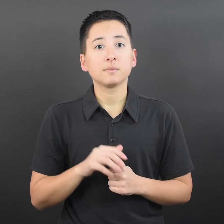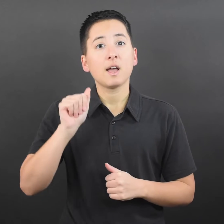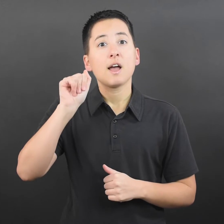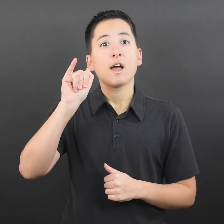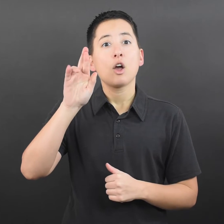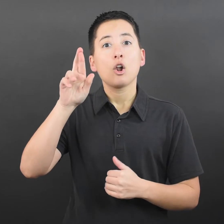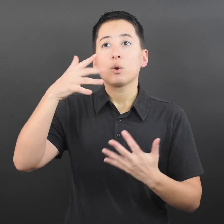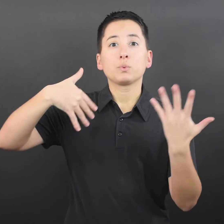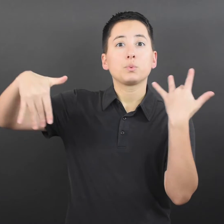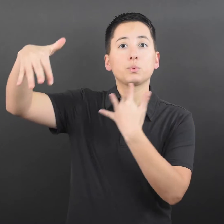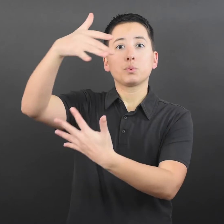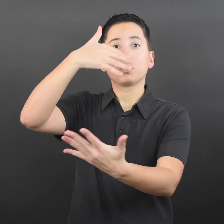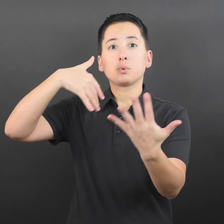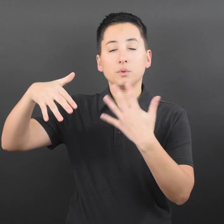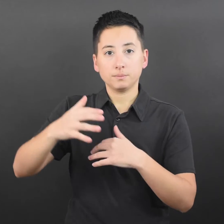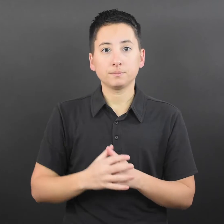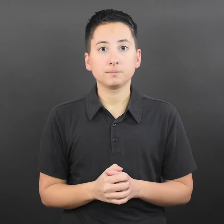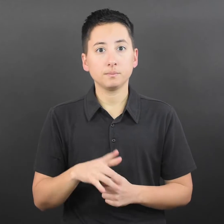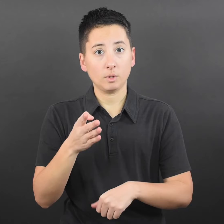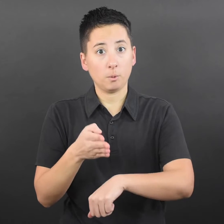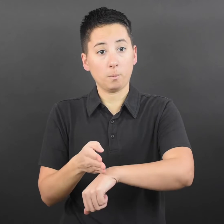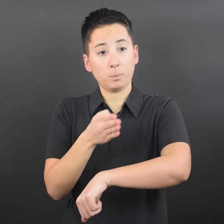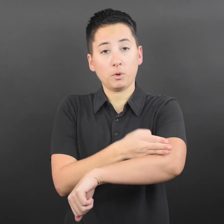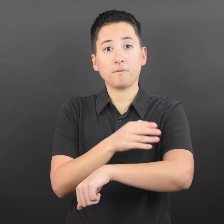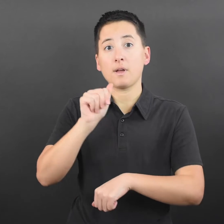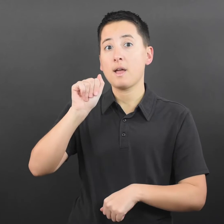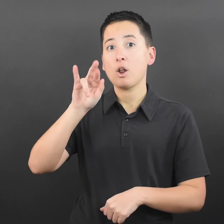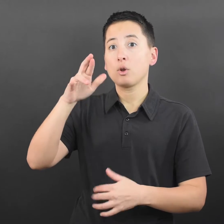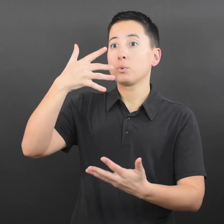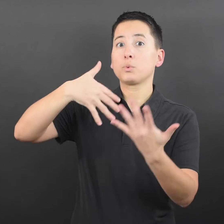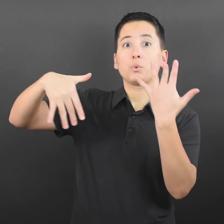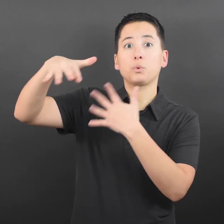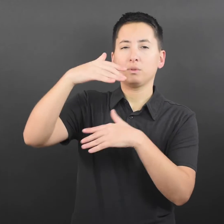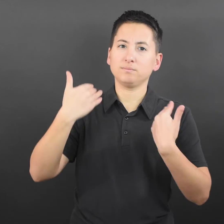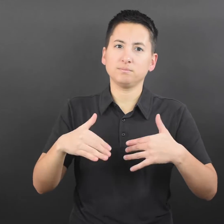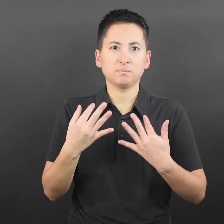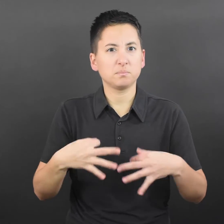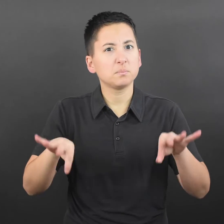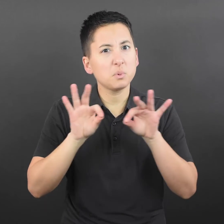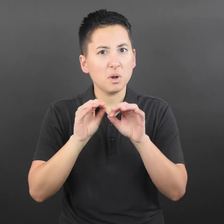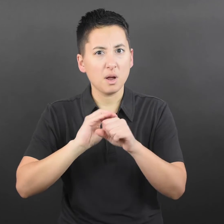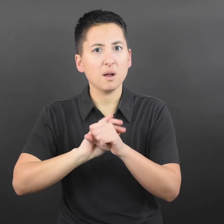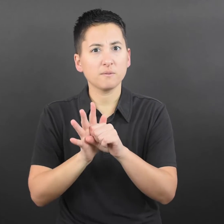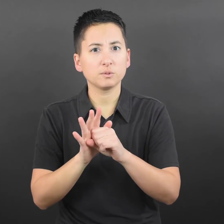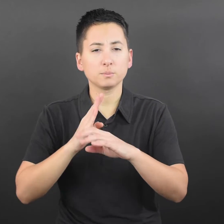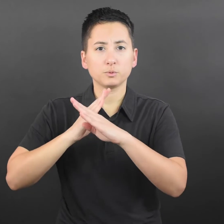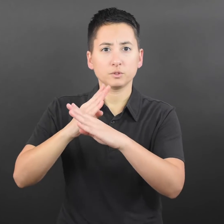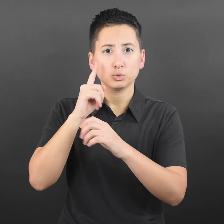Ventilation. Improving ventilation is an important COVID-19 prevention strategy